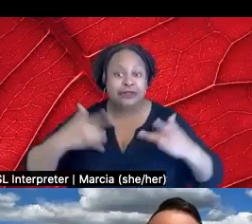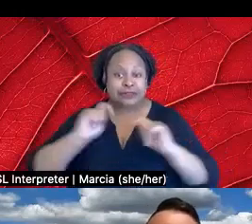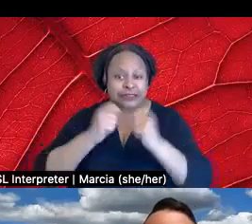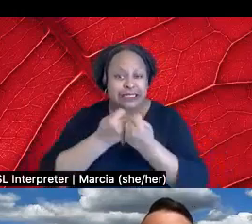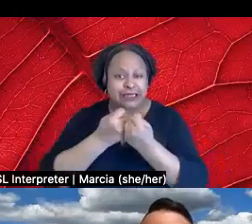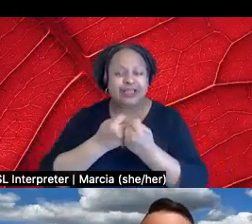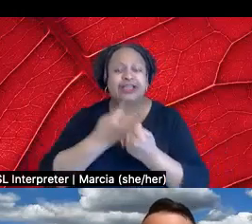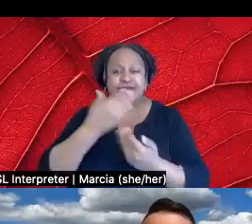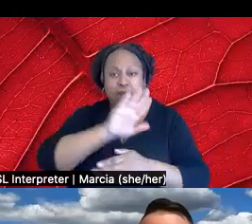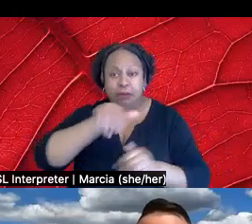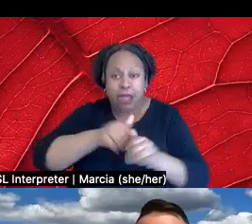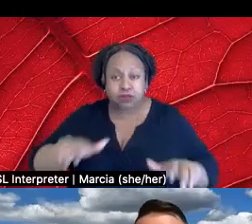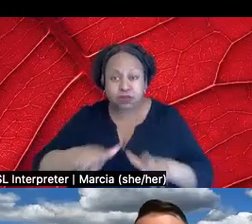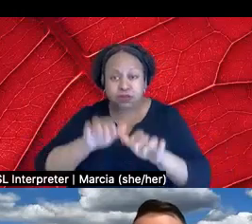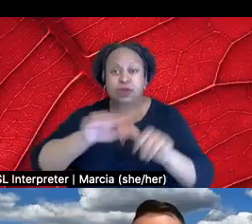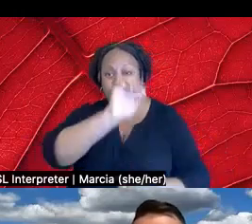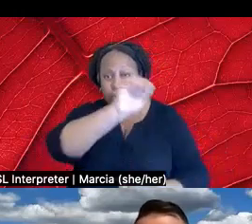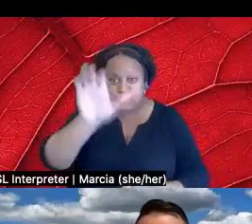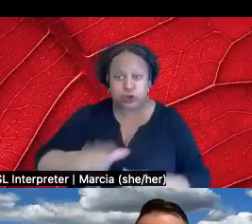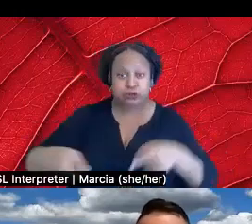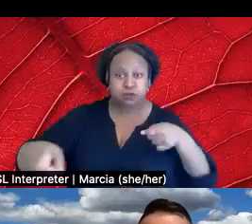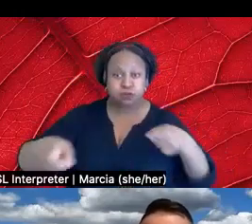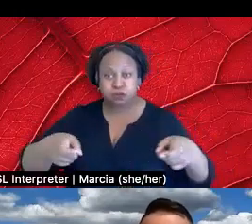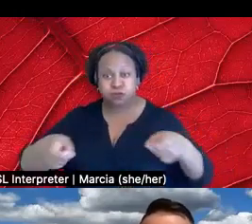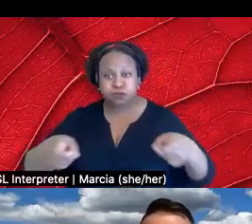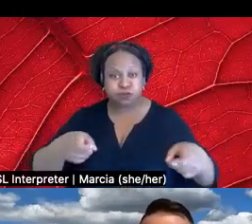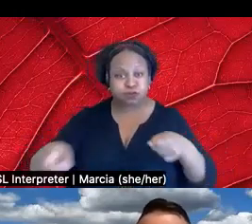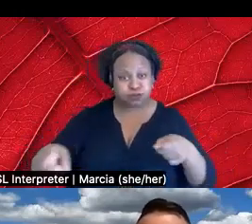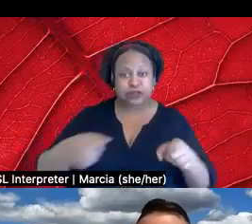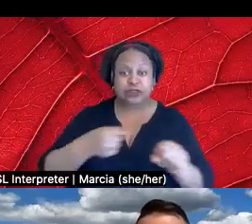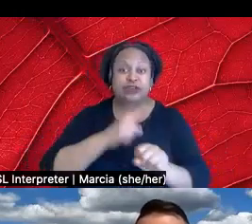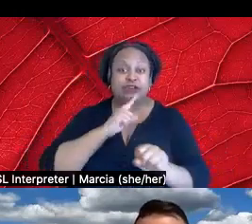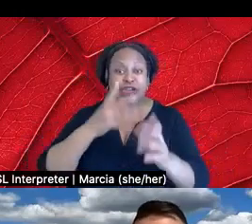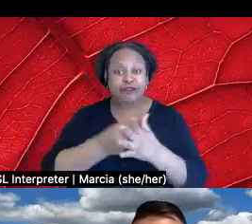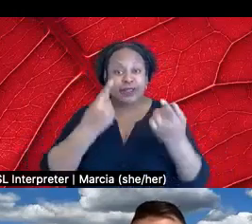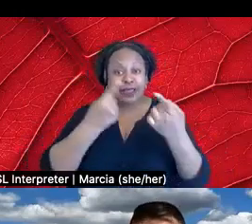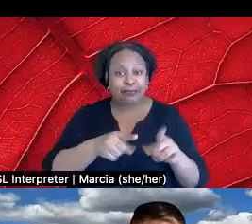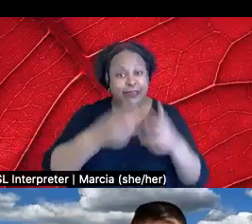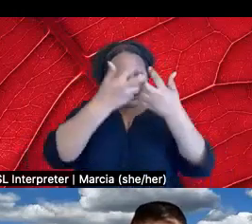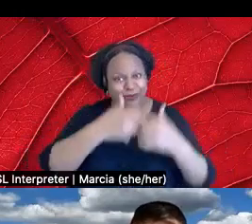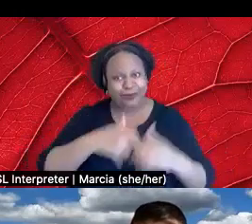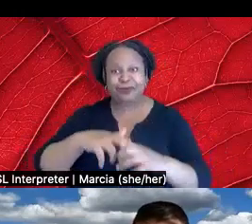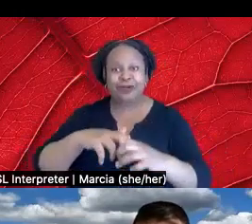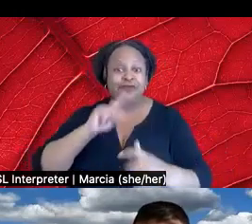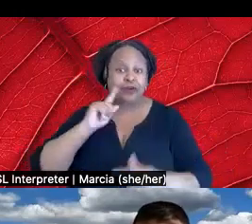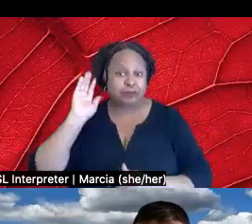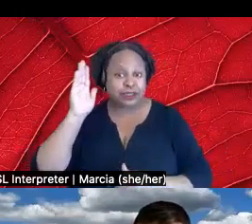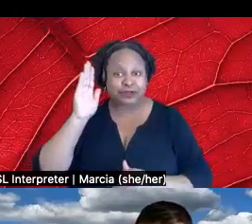on the zoom platform and making things happen so seamlessly for our presenters and participants